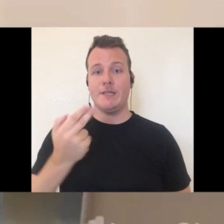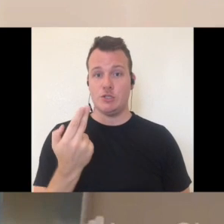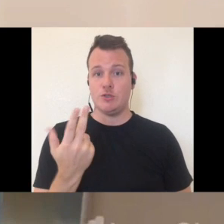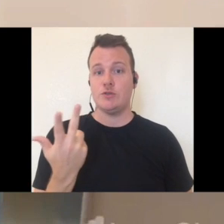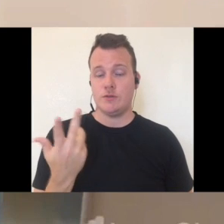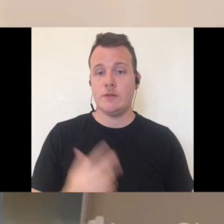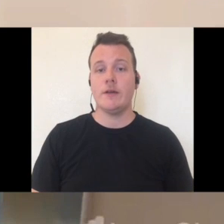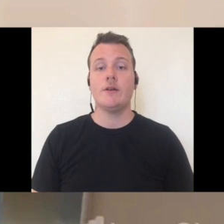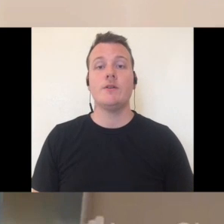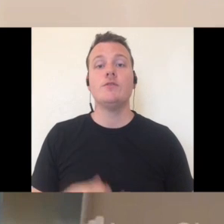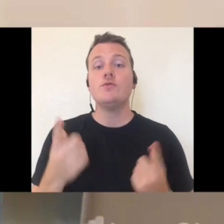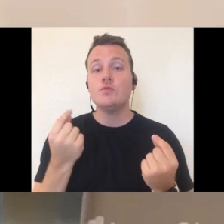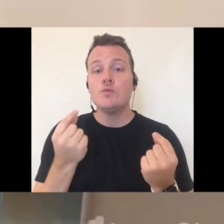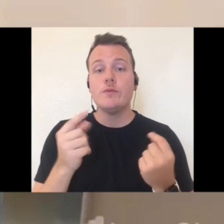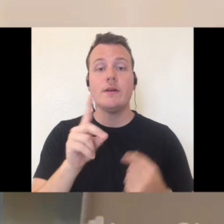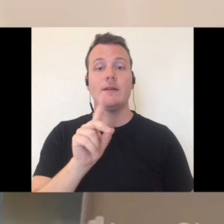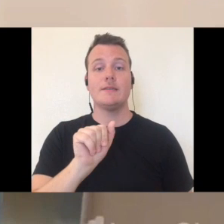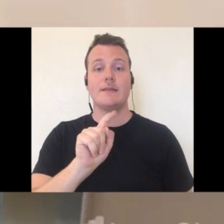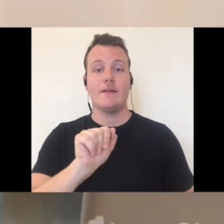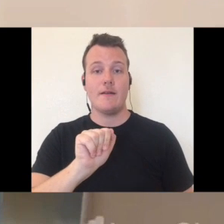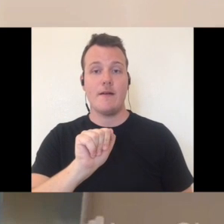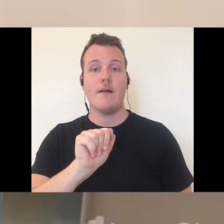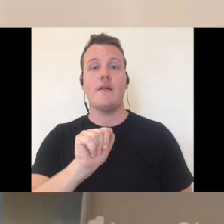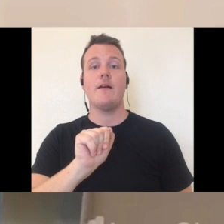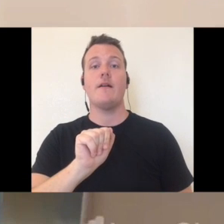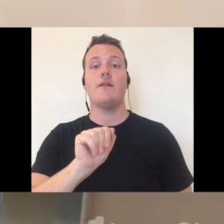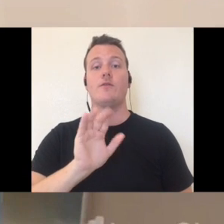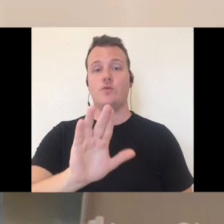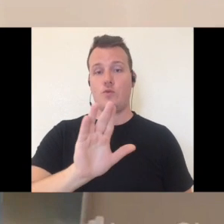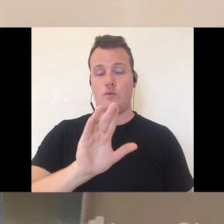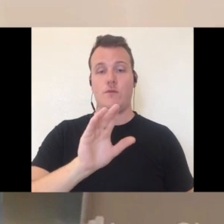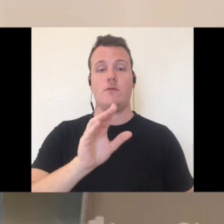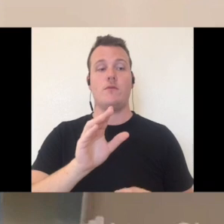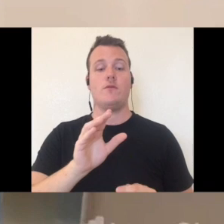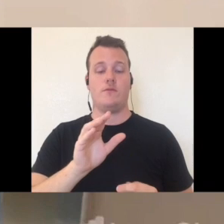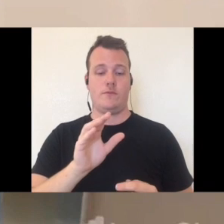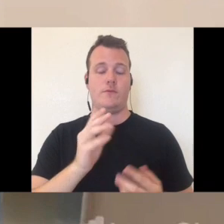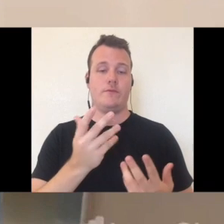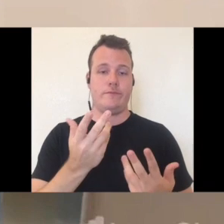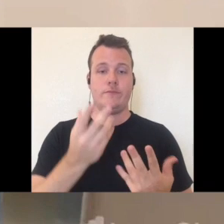the things you can do with your pitch, so you take the data from your and the data